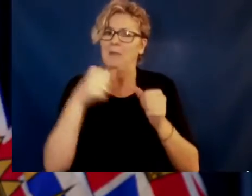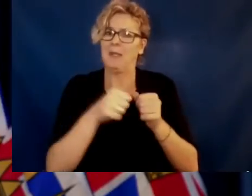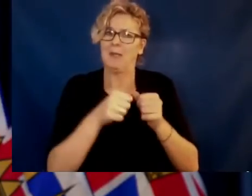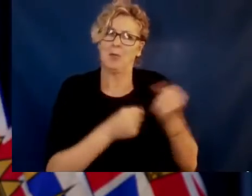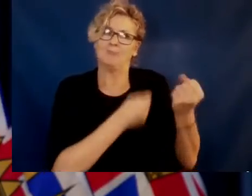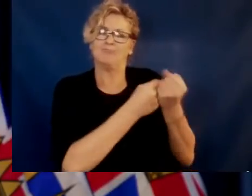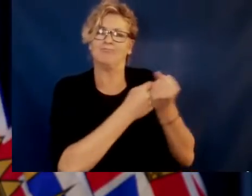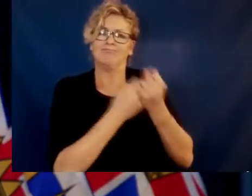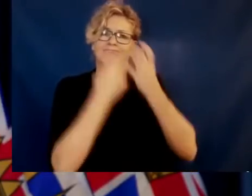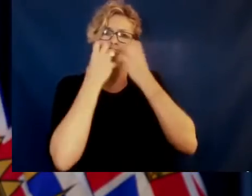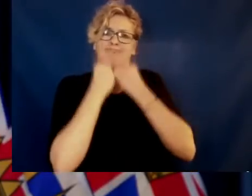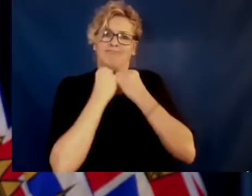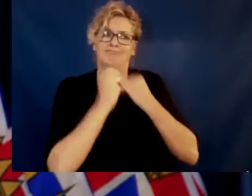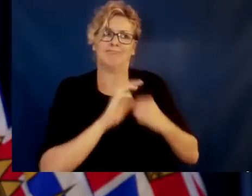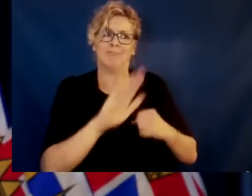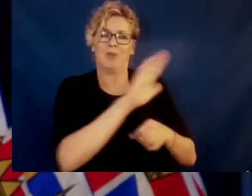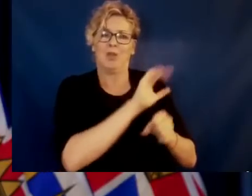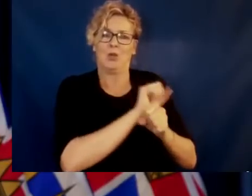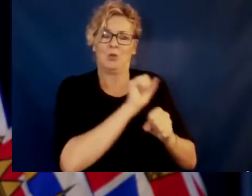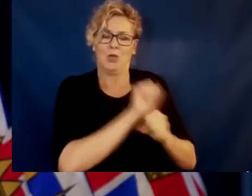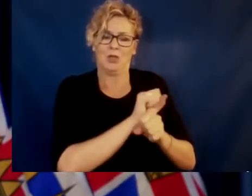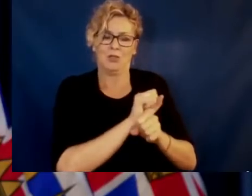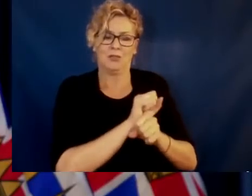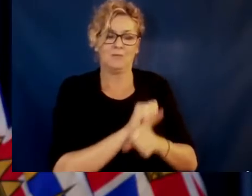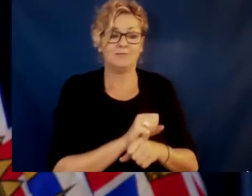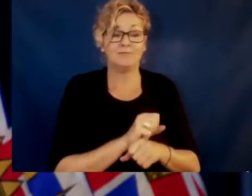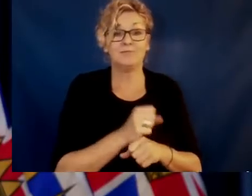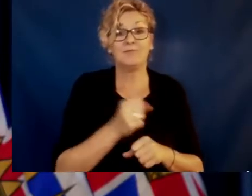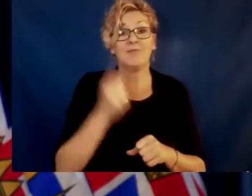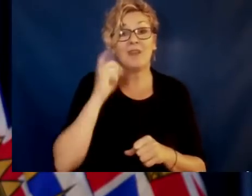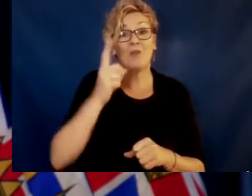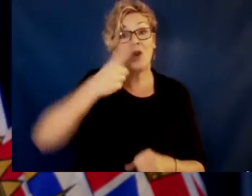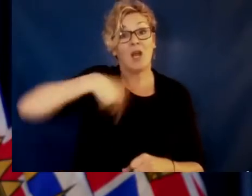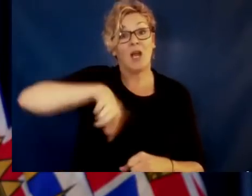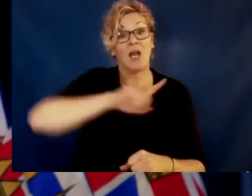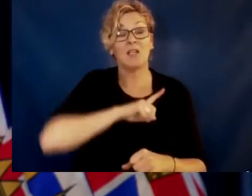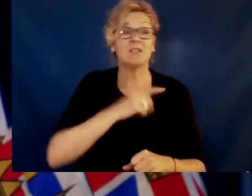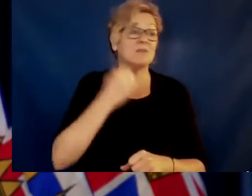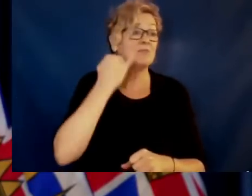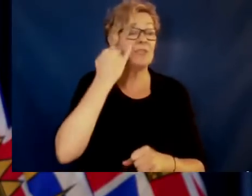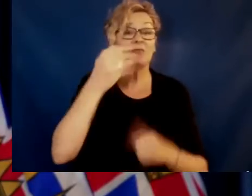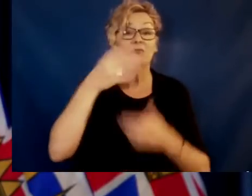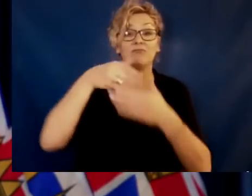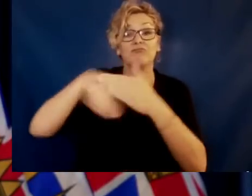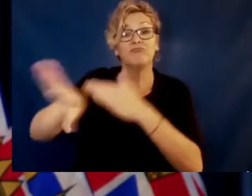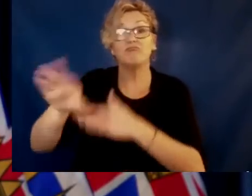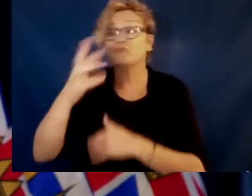or a restaurant. When we follow those plans, we know that we can make a difference and we can